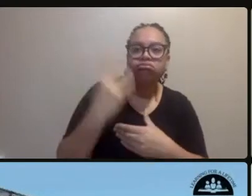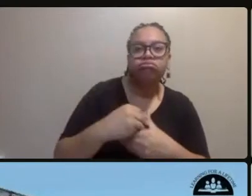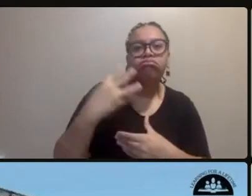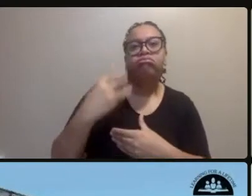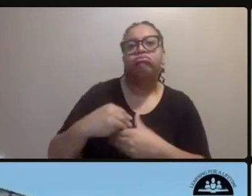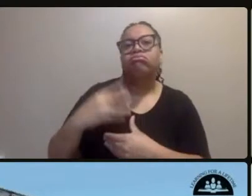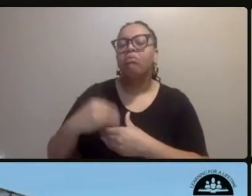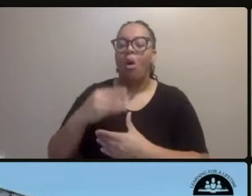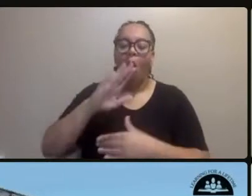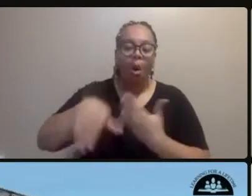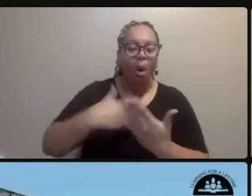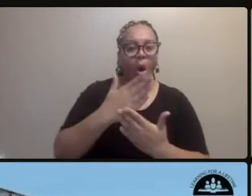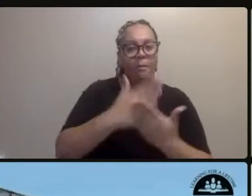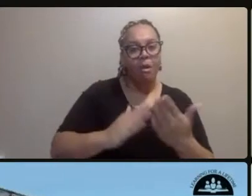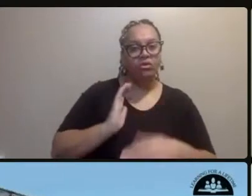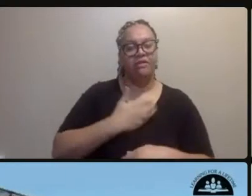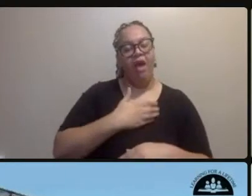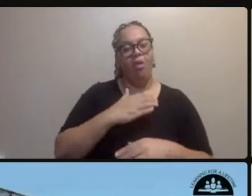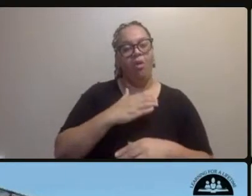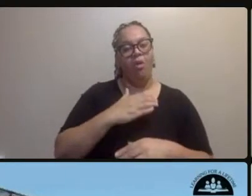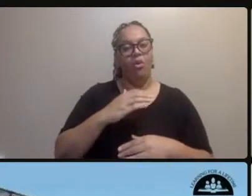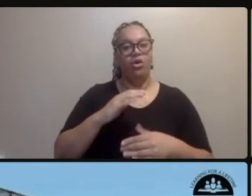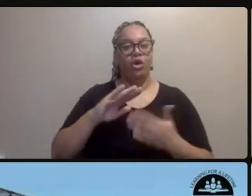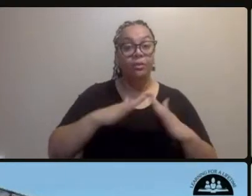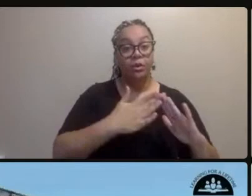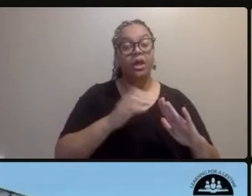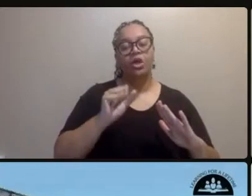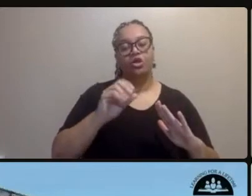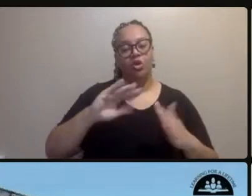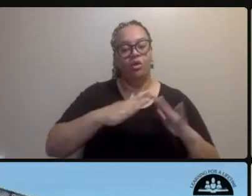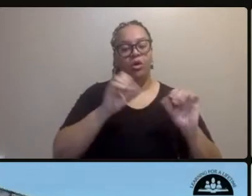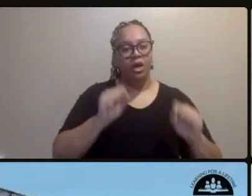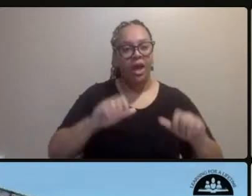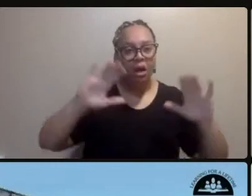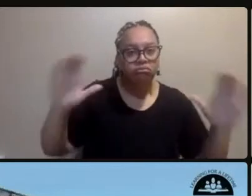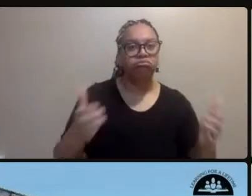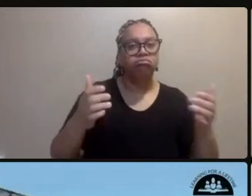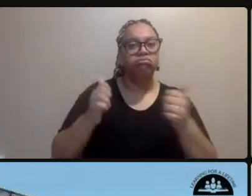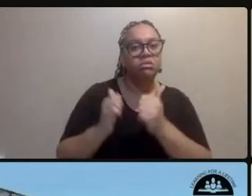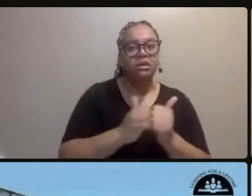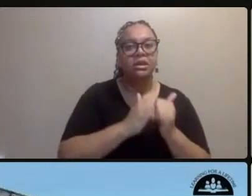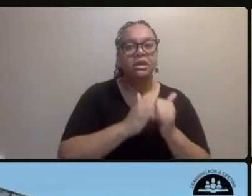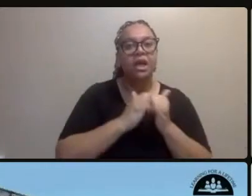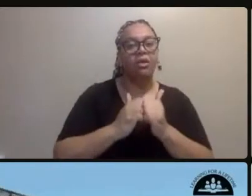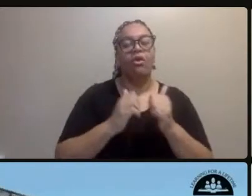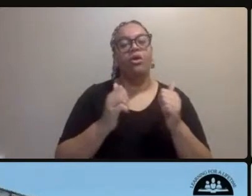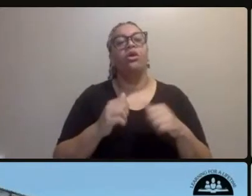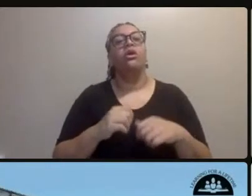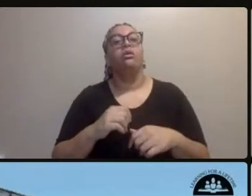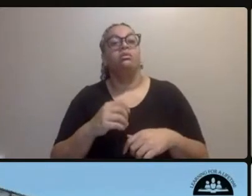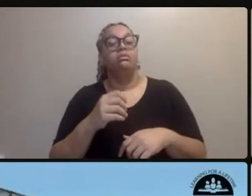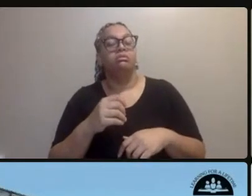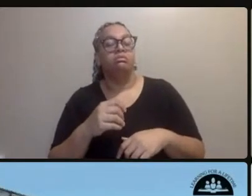AUTHENTICALLY ENGAGE ALL FAMILIES AND DIVERSE SECTIONS